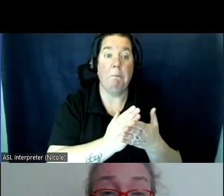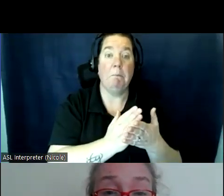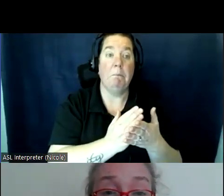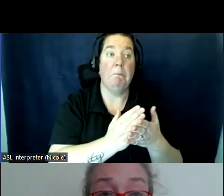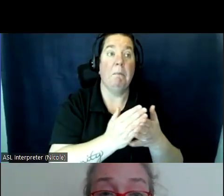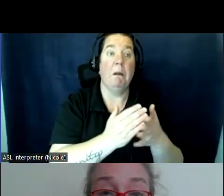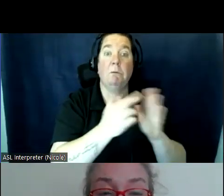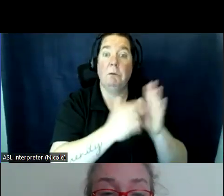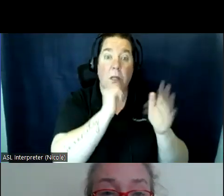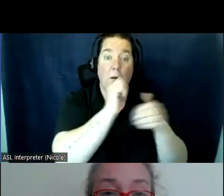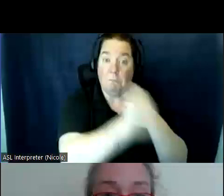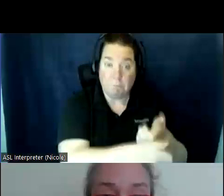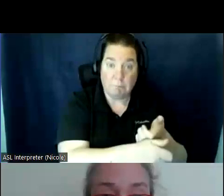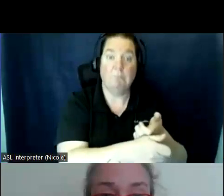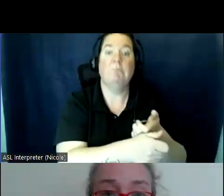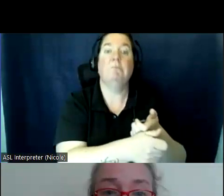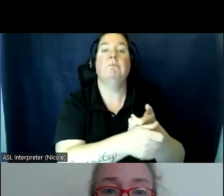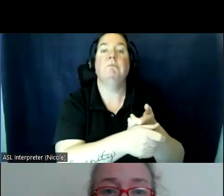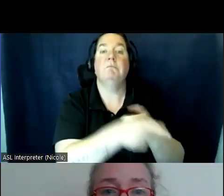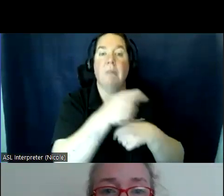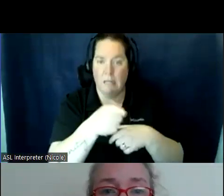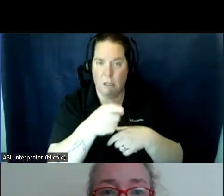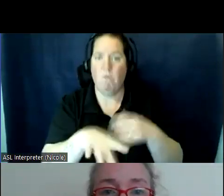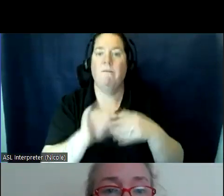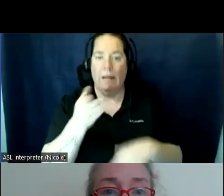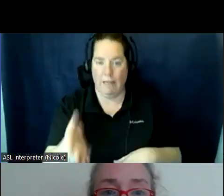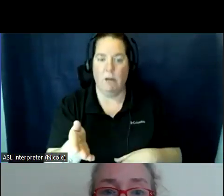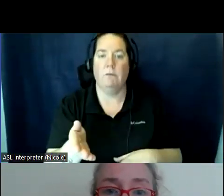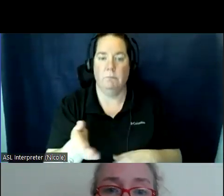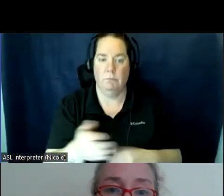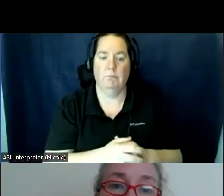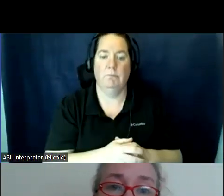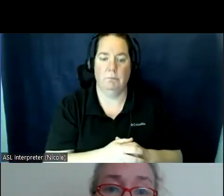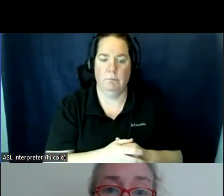there were written findings of non-compliance, they would then perhaps go into what's called